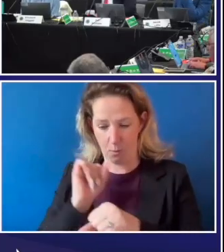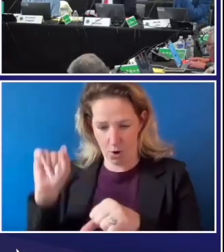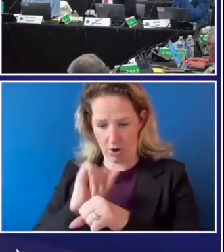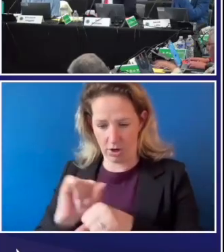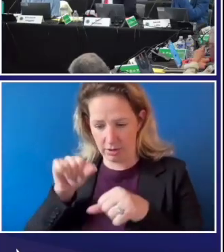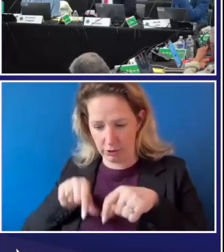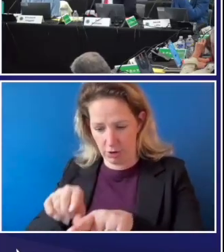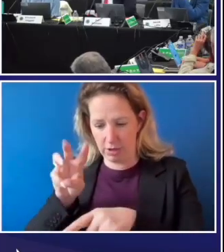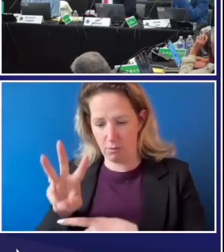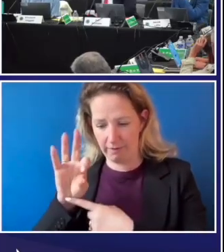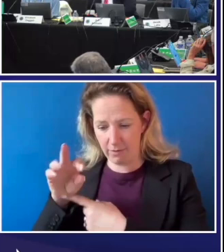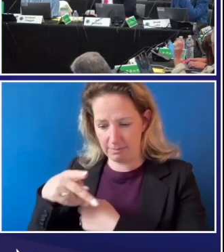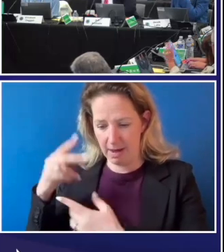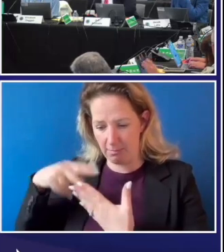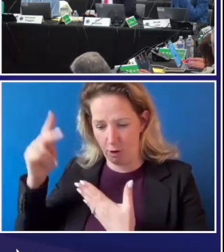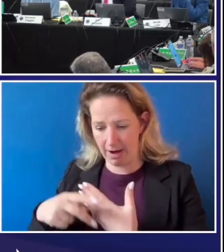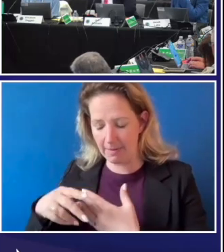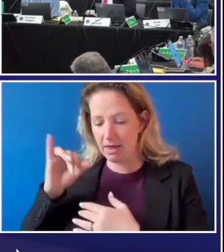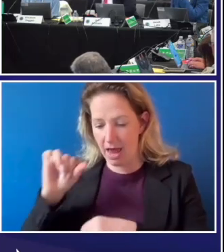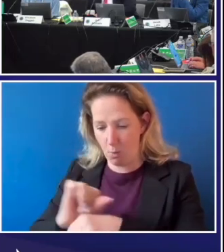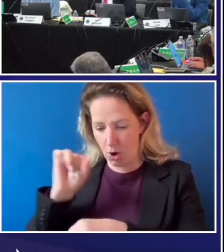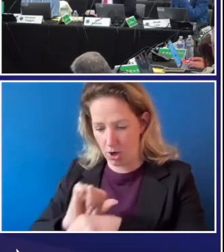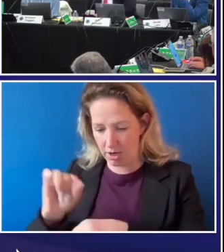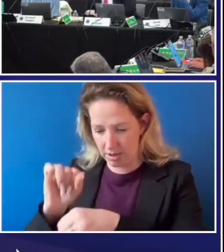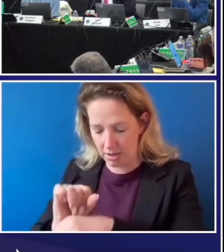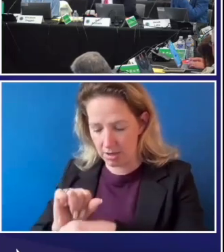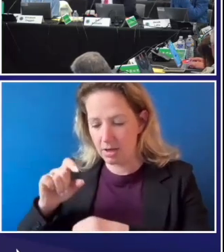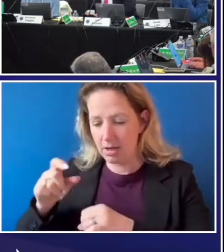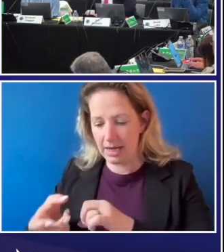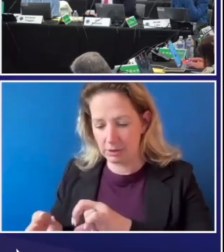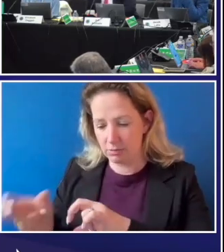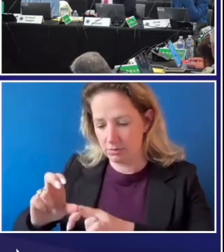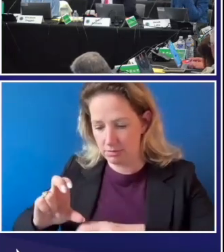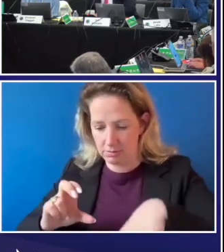pell program have to be stackable to other programs at the institution.